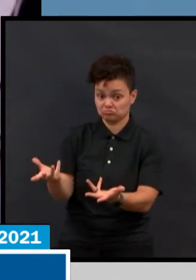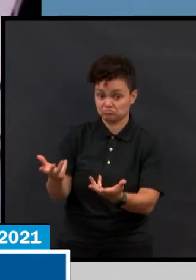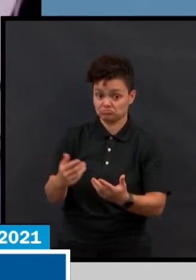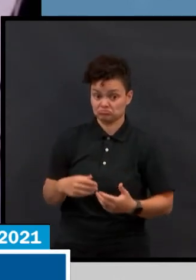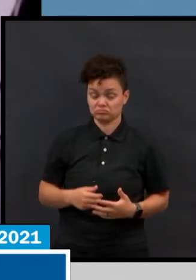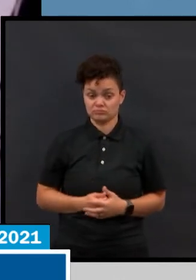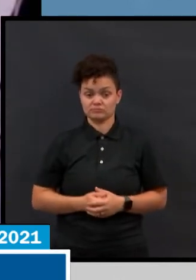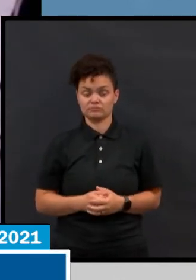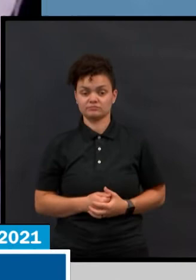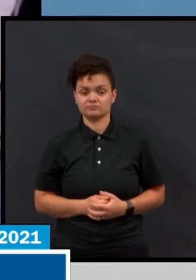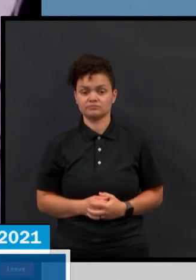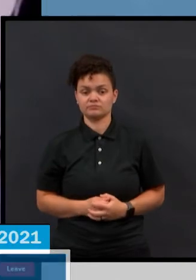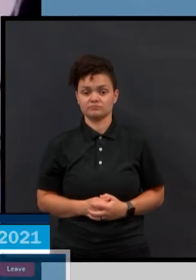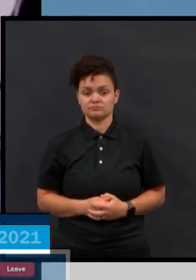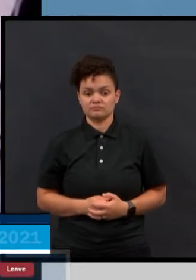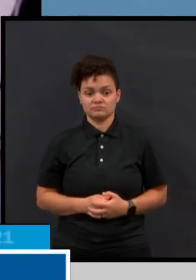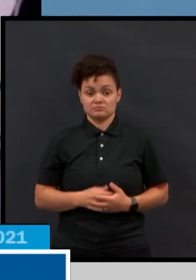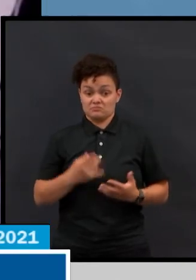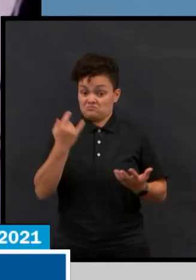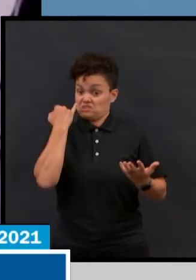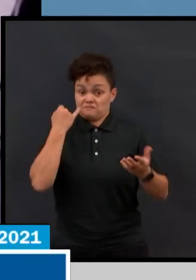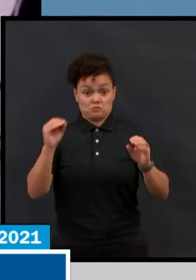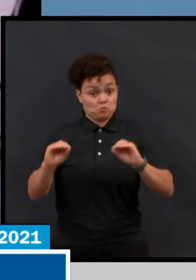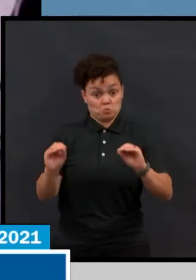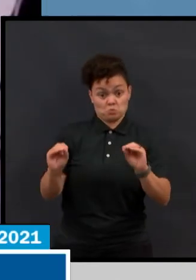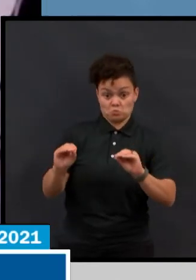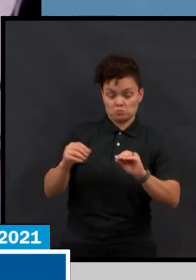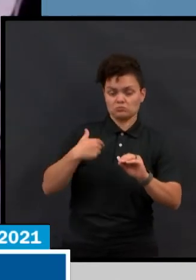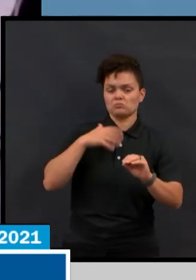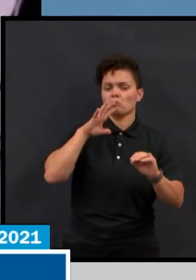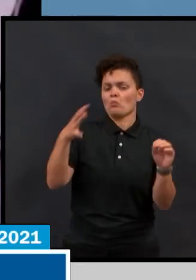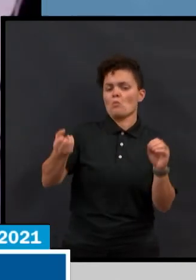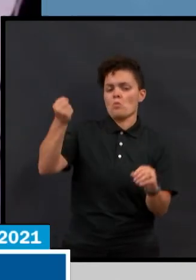if not this evening at a later date and you heard bob say also paul 3-1-1 so there are